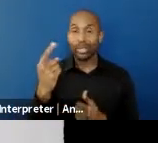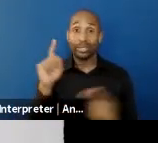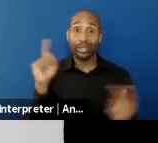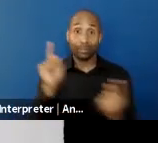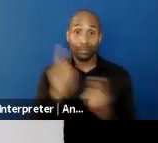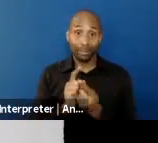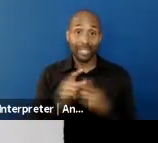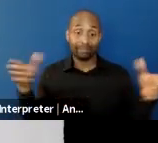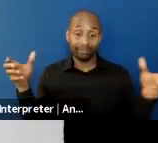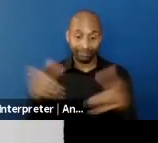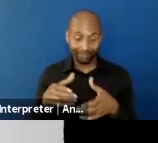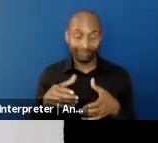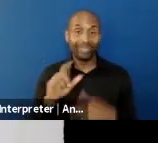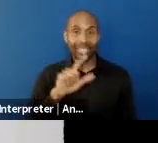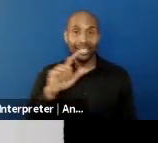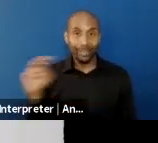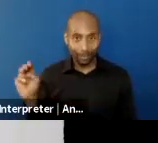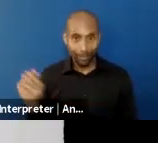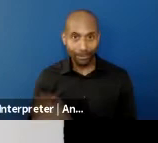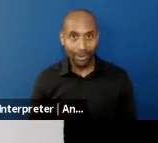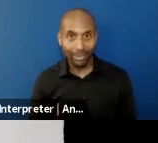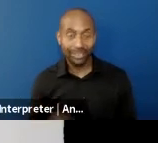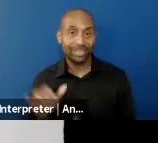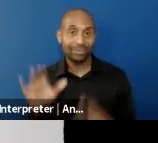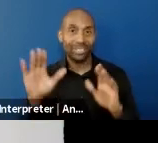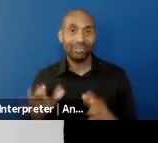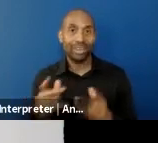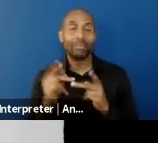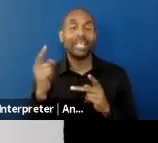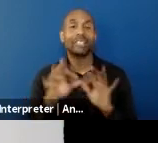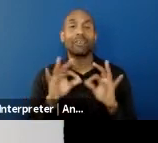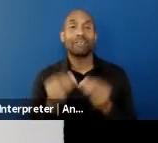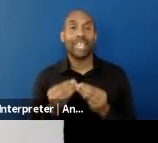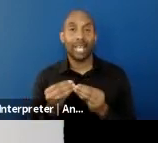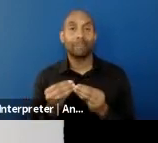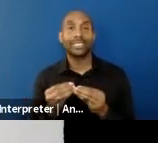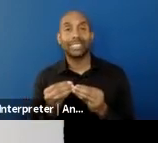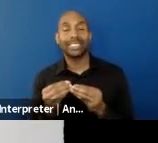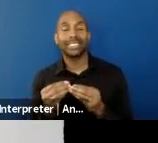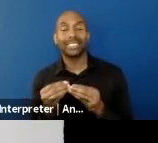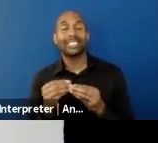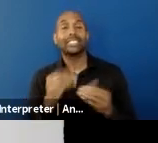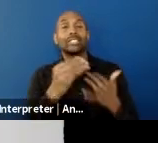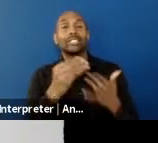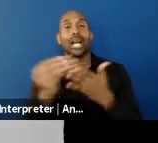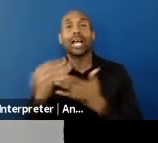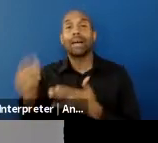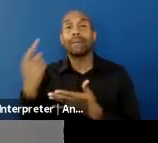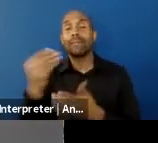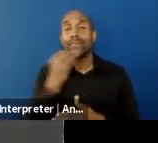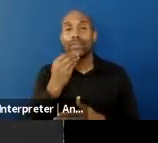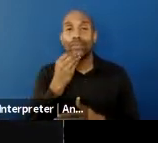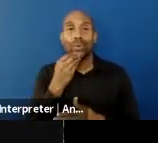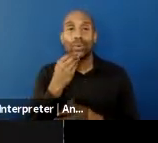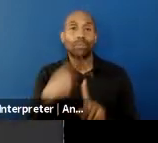at Lexington Market. It was a great place for families to shop.